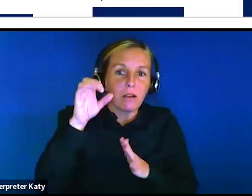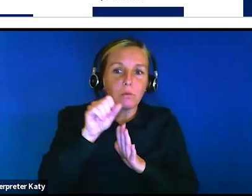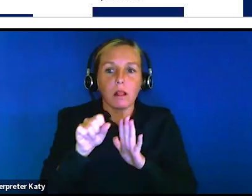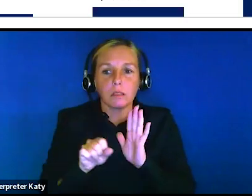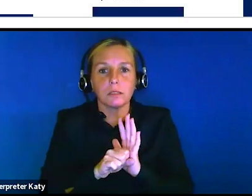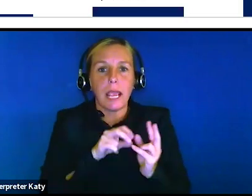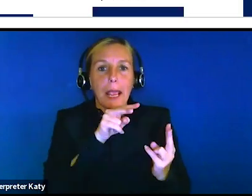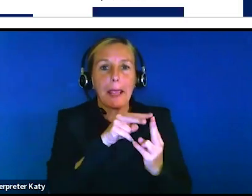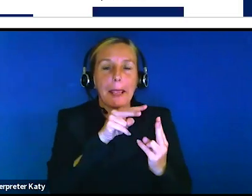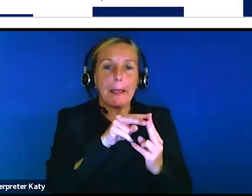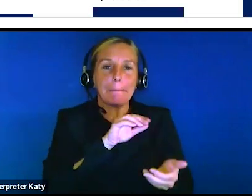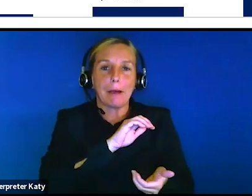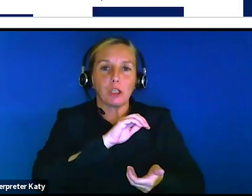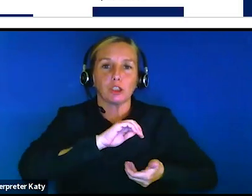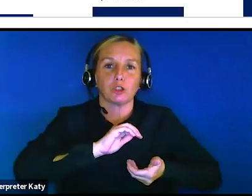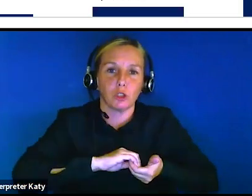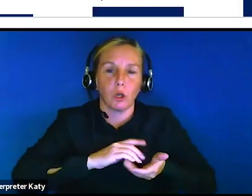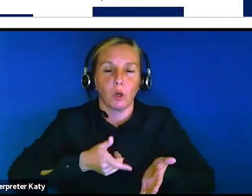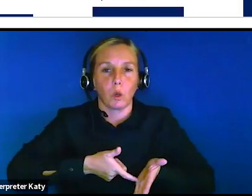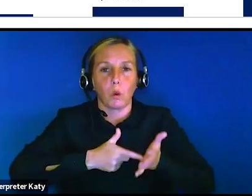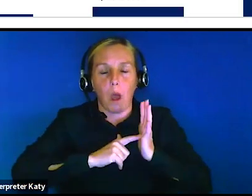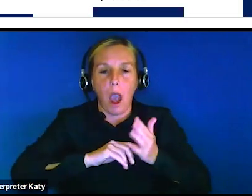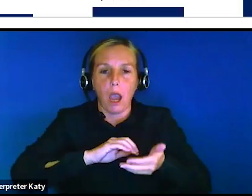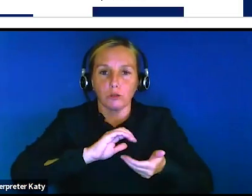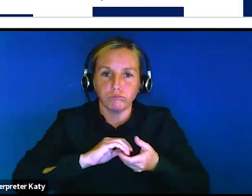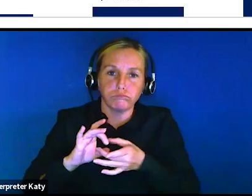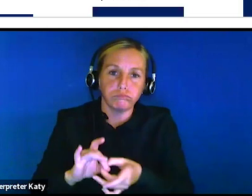It requires collaboration in terms of finances,